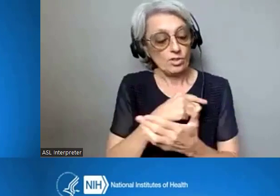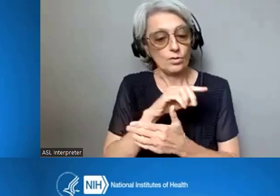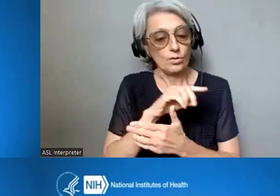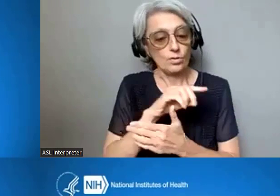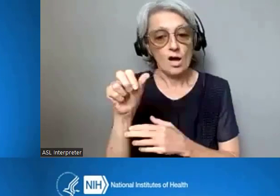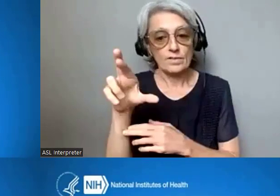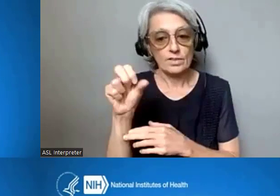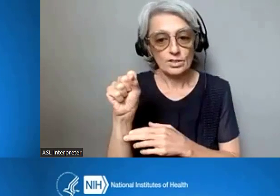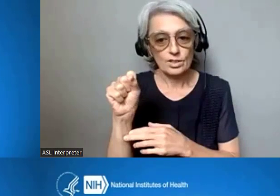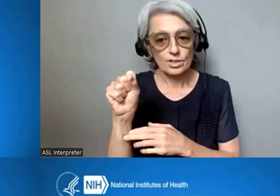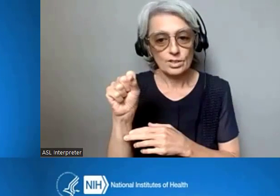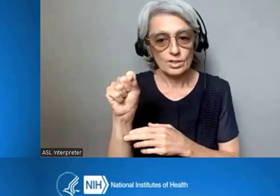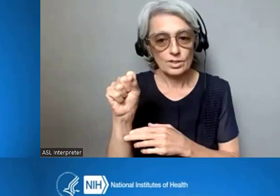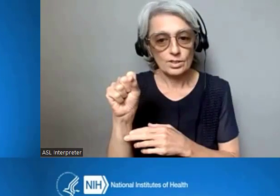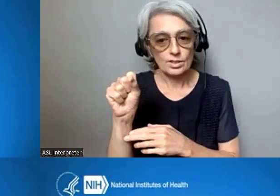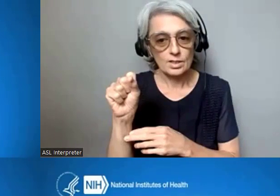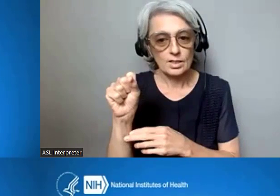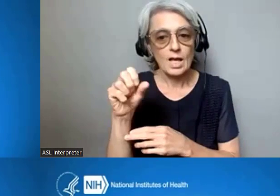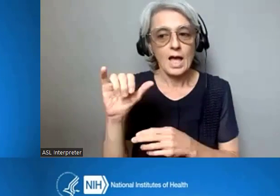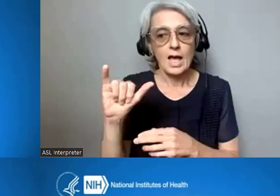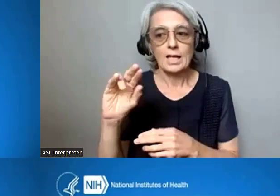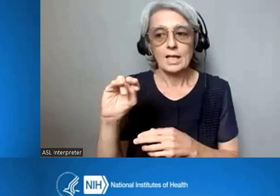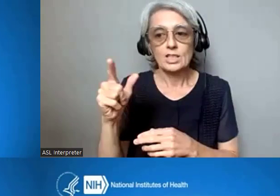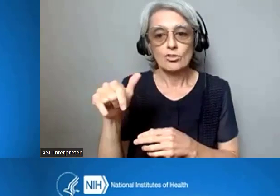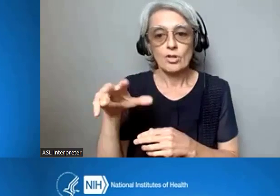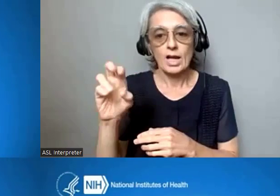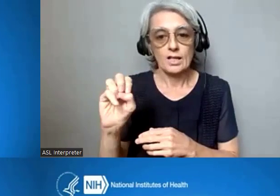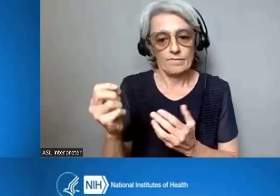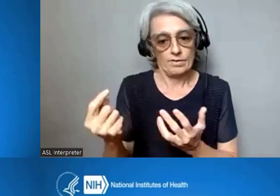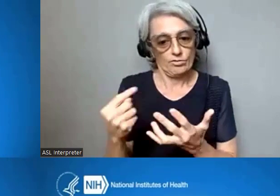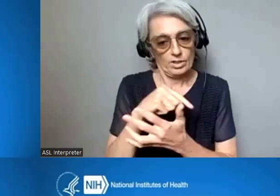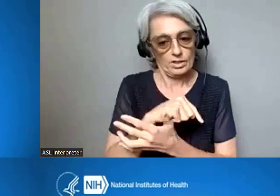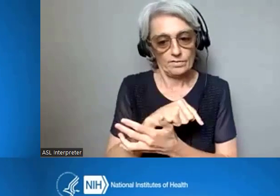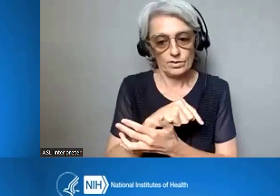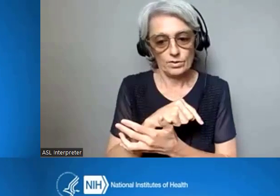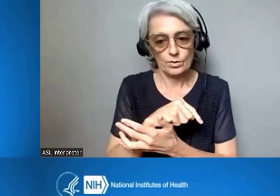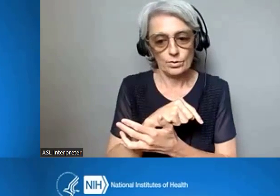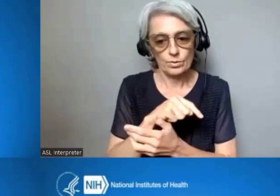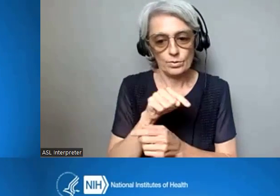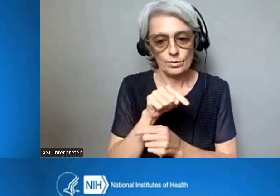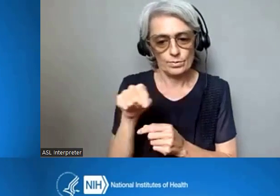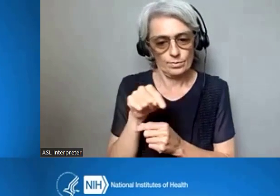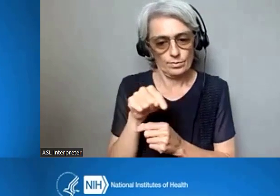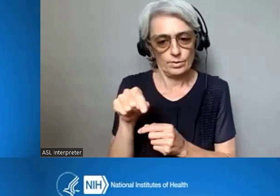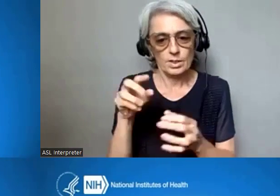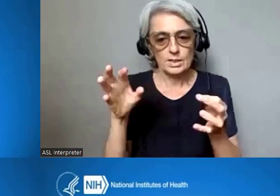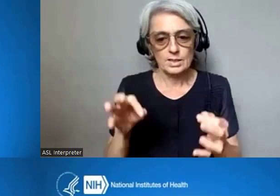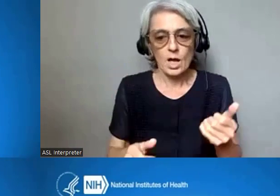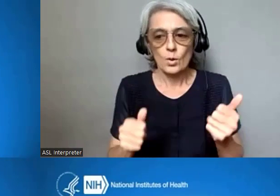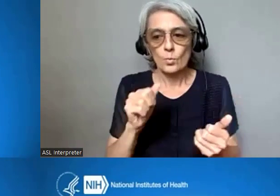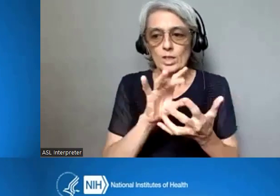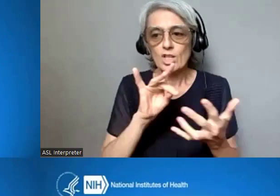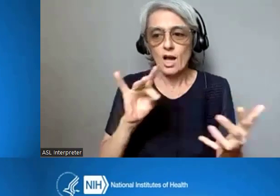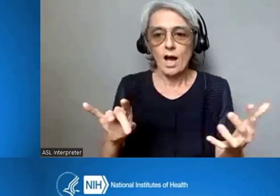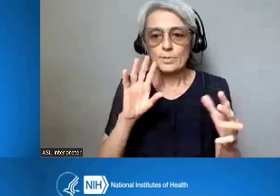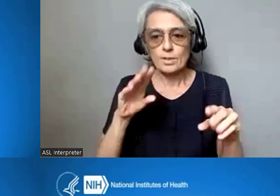and Integrated Review Group chiefs decide which option will provide the most appropriate expertise